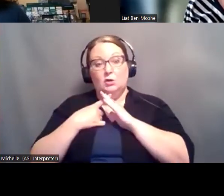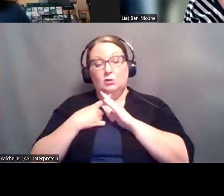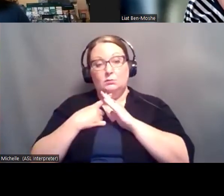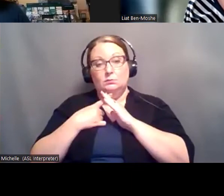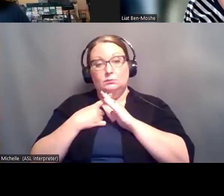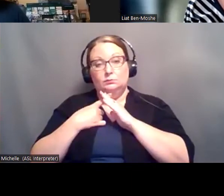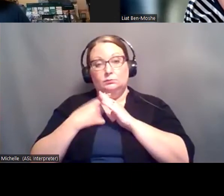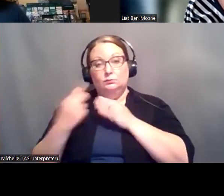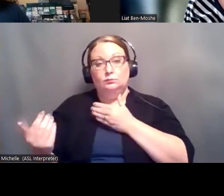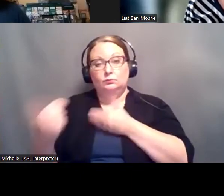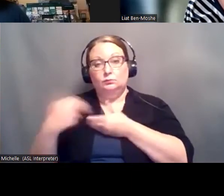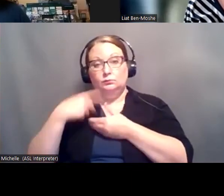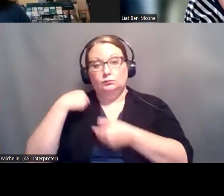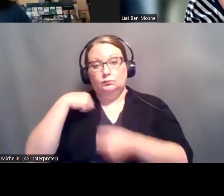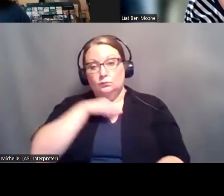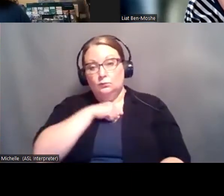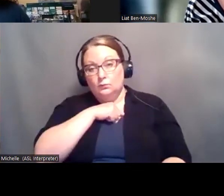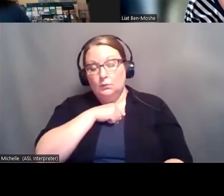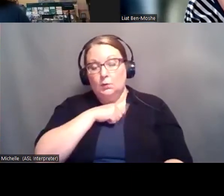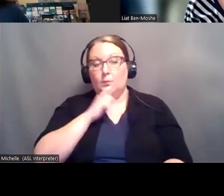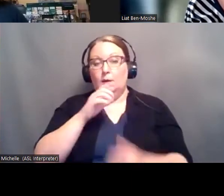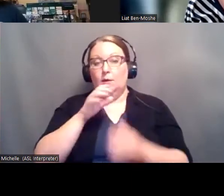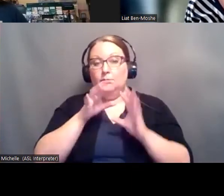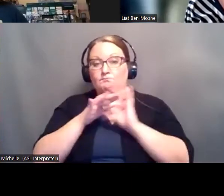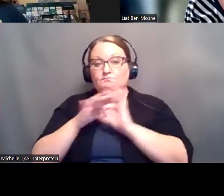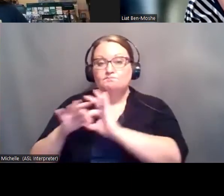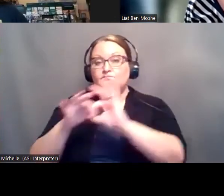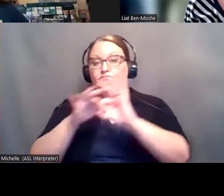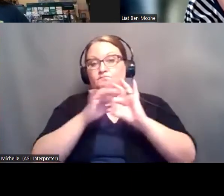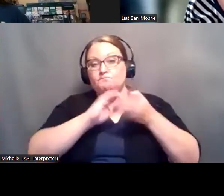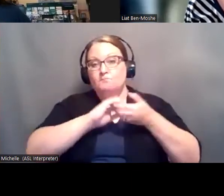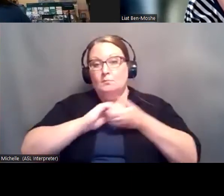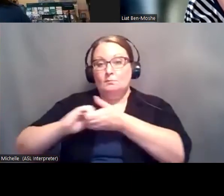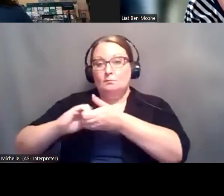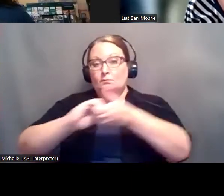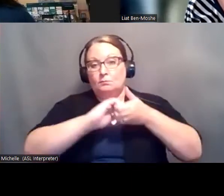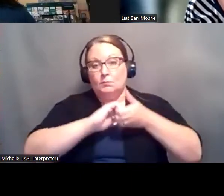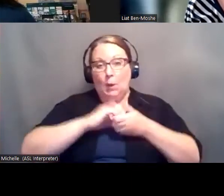So it was really the collective wisdom and organization